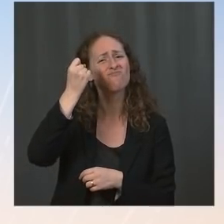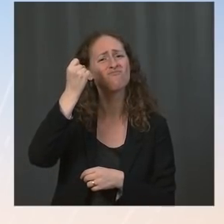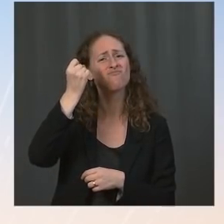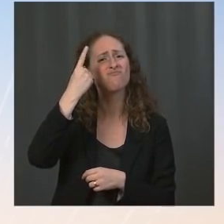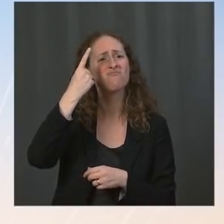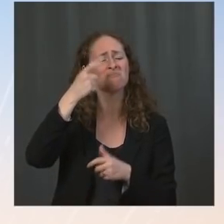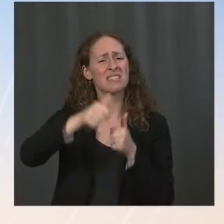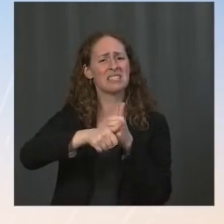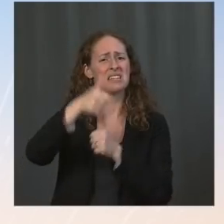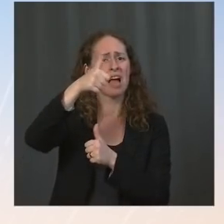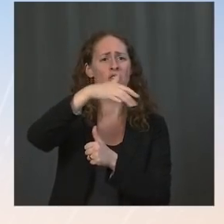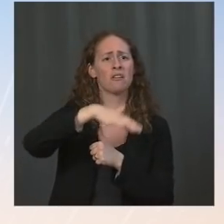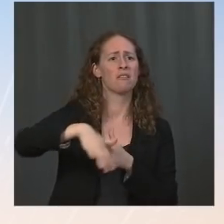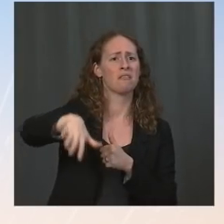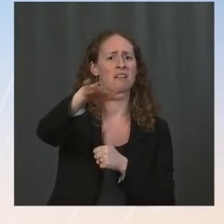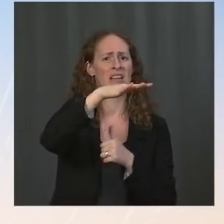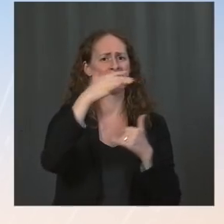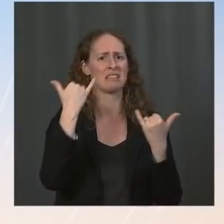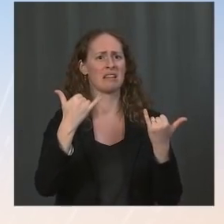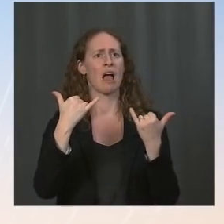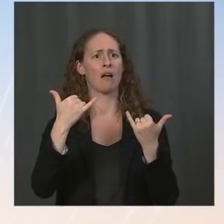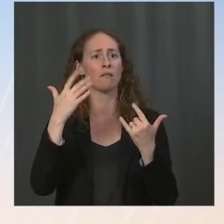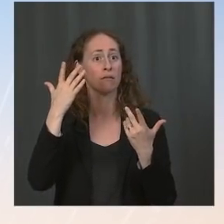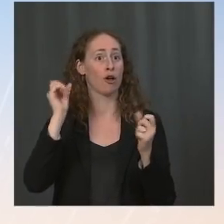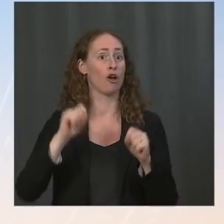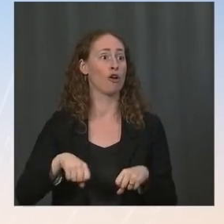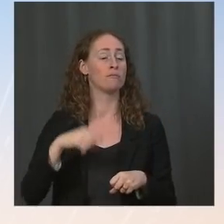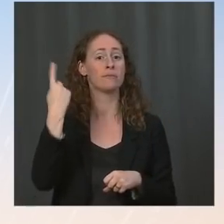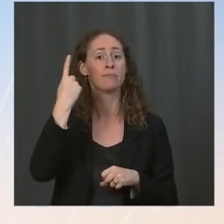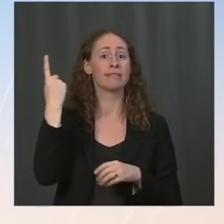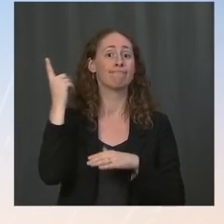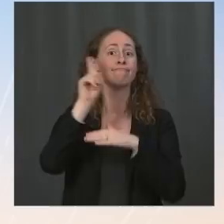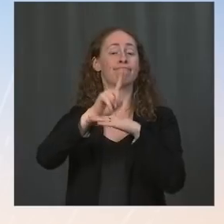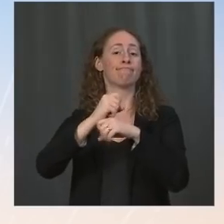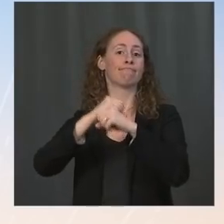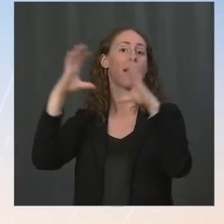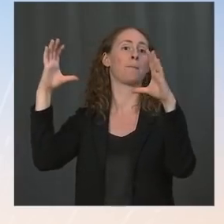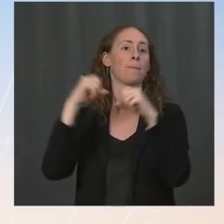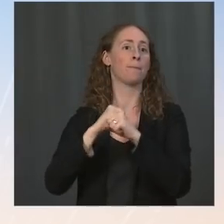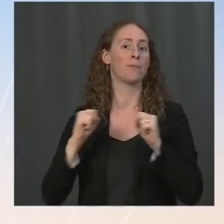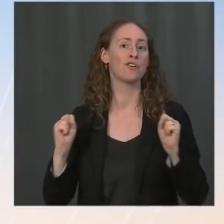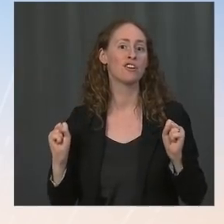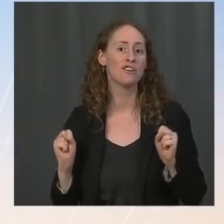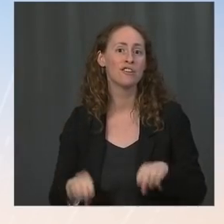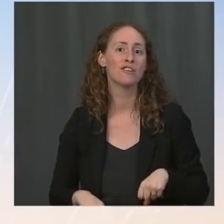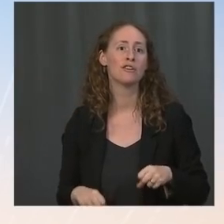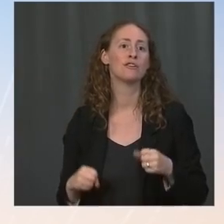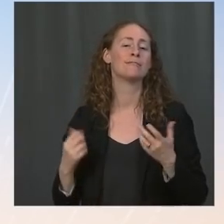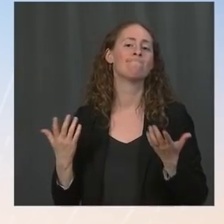Another attack could happen at any time. And when we give these security briefings or security warnings,